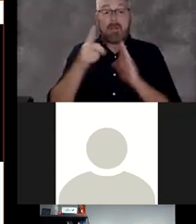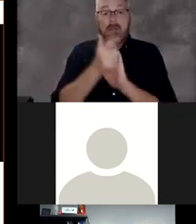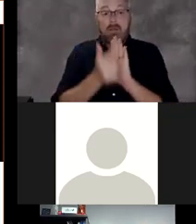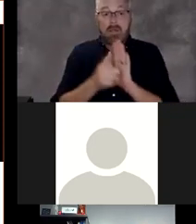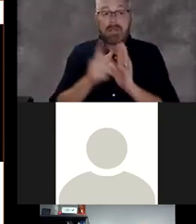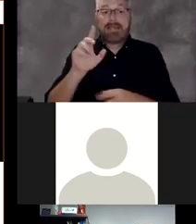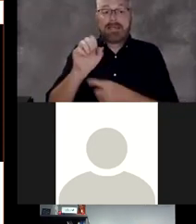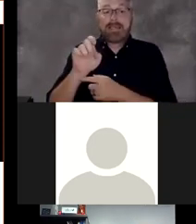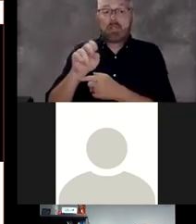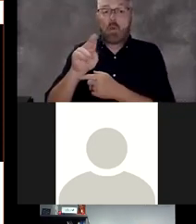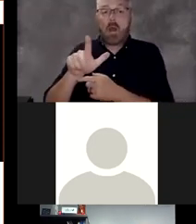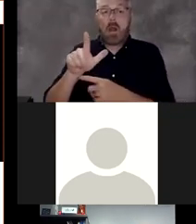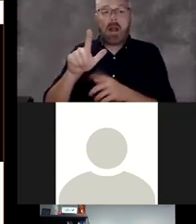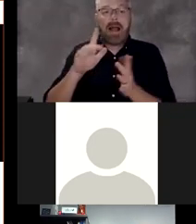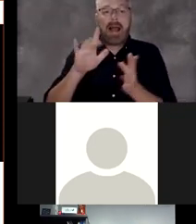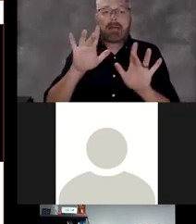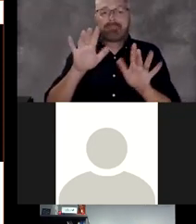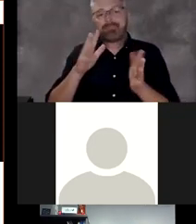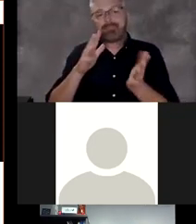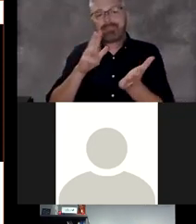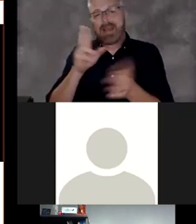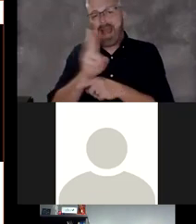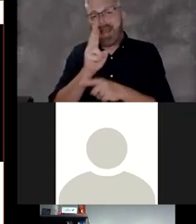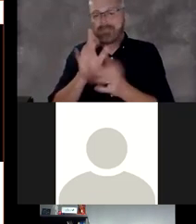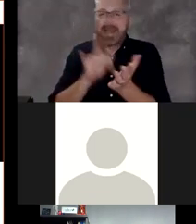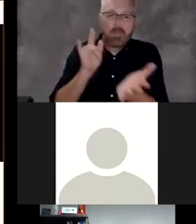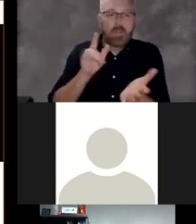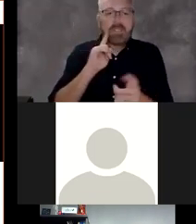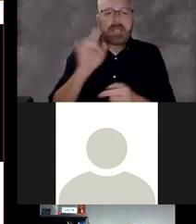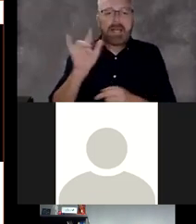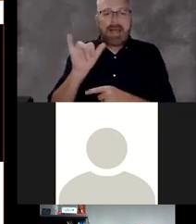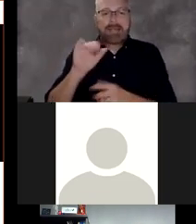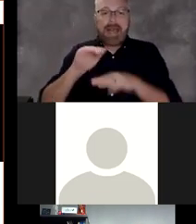BY A COUNSELOR, THERAPIST OR SCHOOL EMPLOYEE. NOTICE WE HAVE ET CETERA ON THERE.